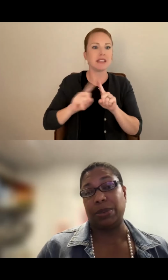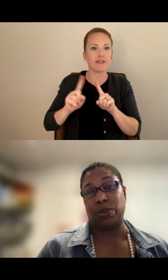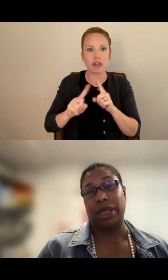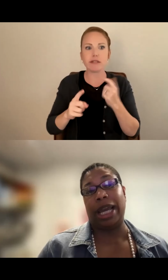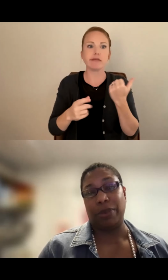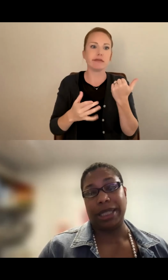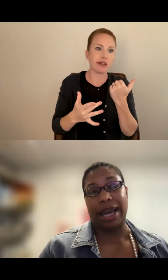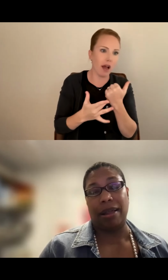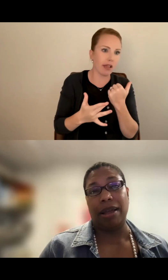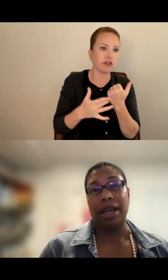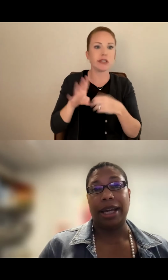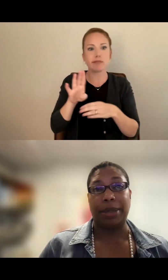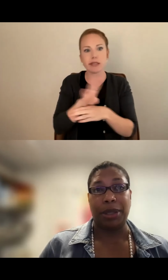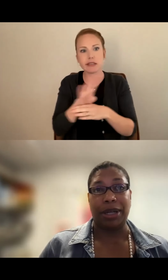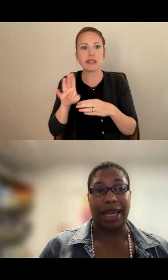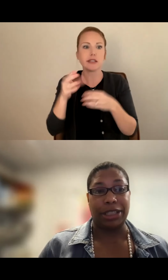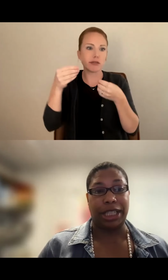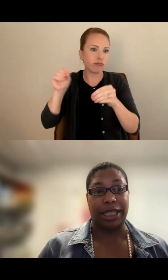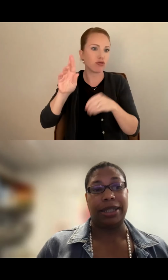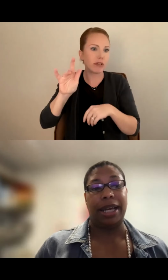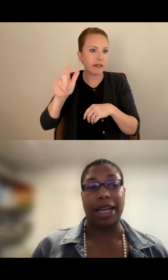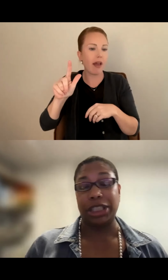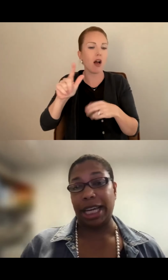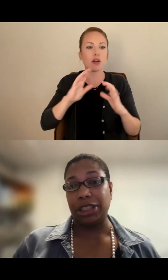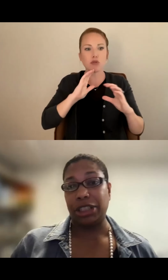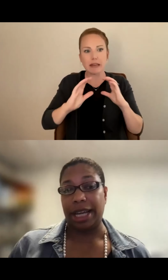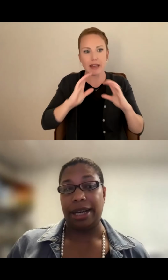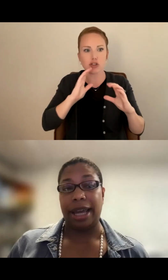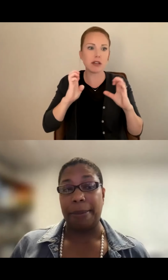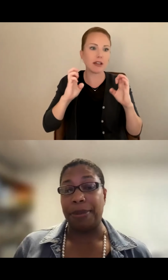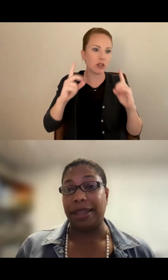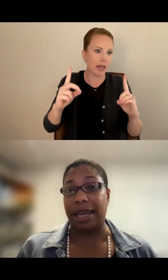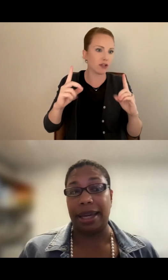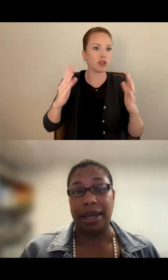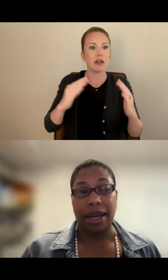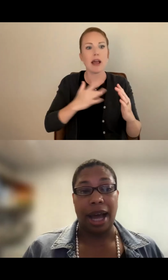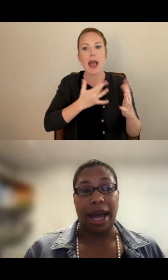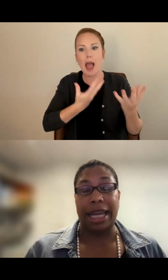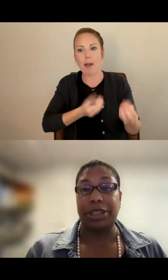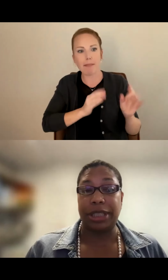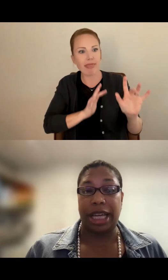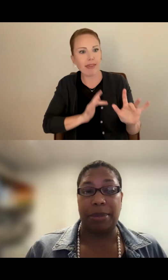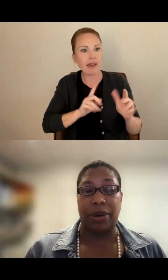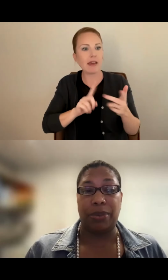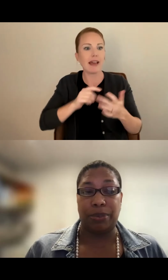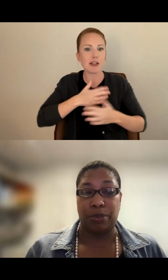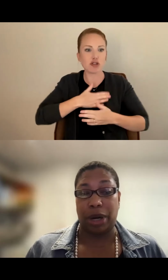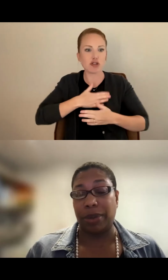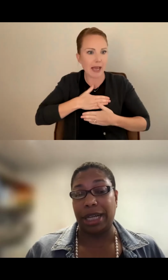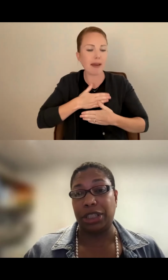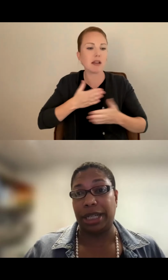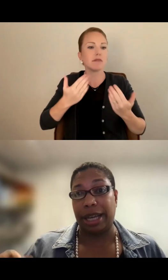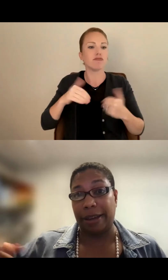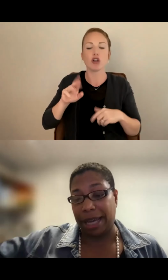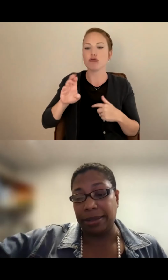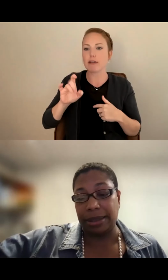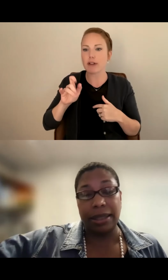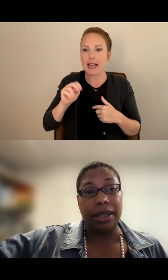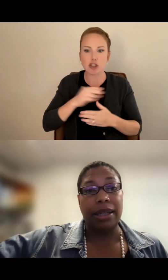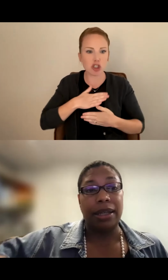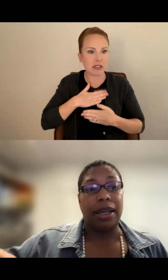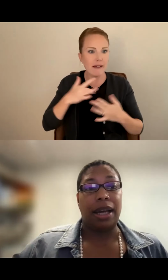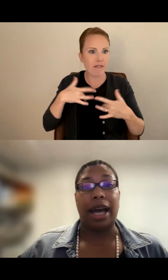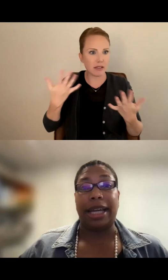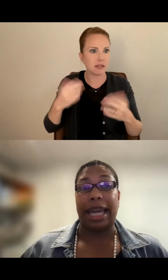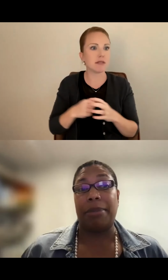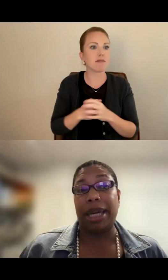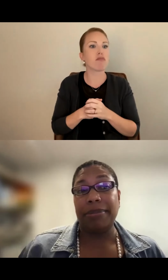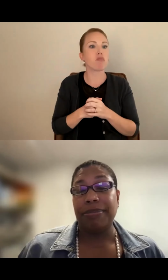and retail, communication, education, empathy, entertainment, recreation, events, gaming,